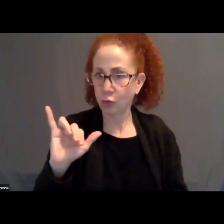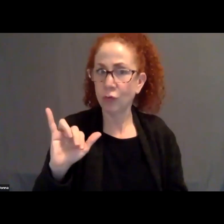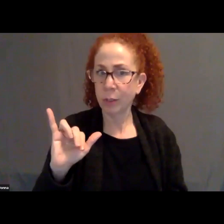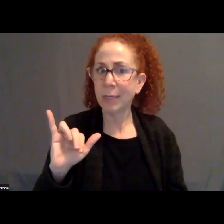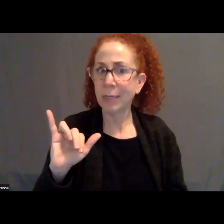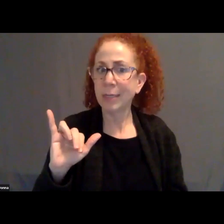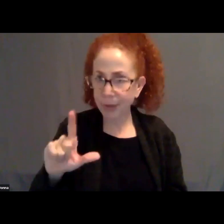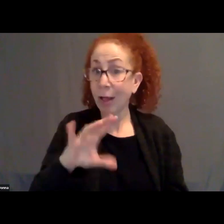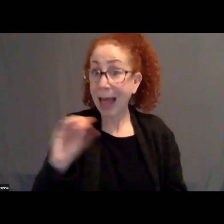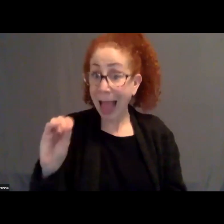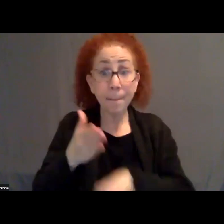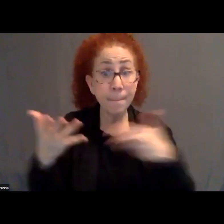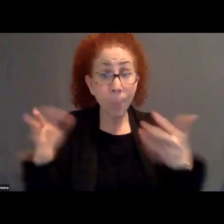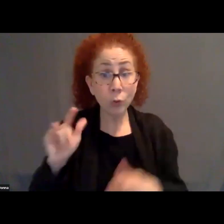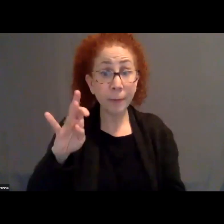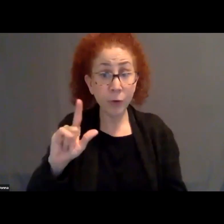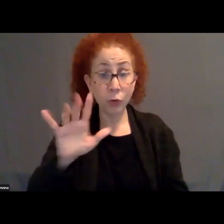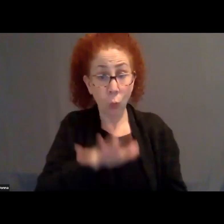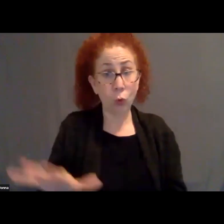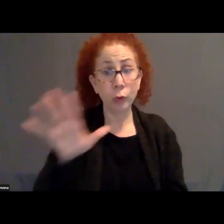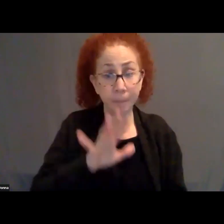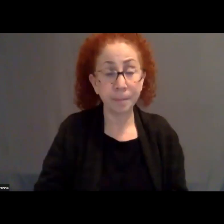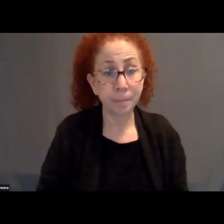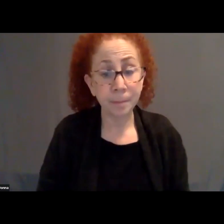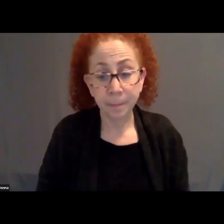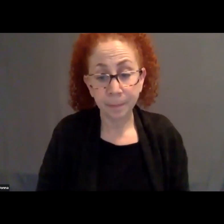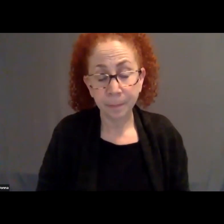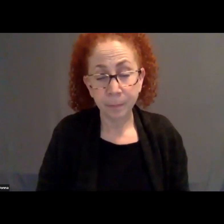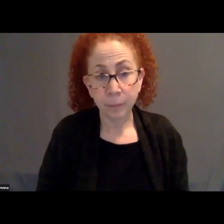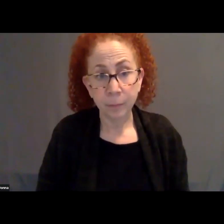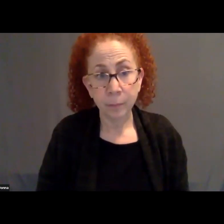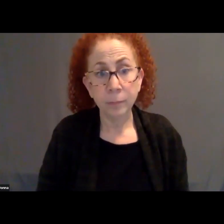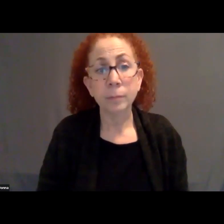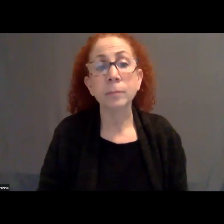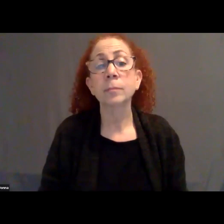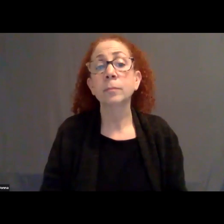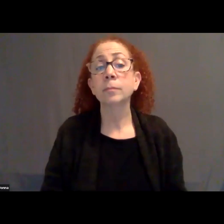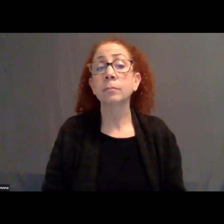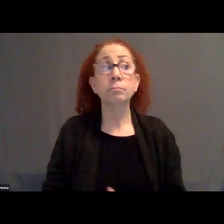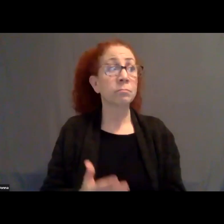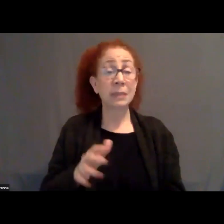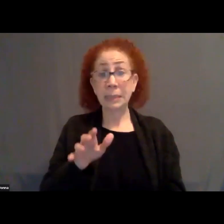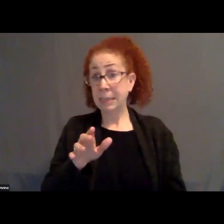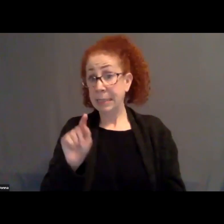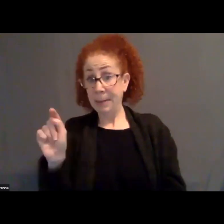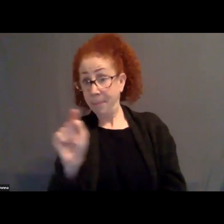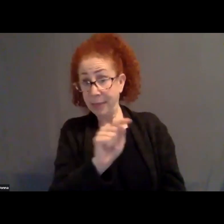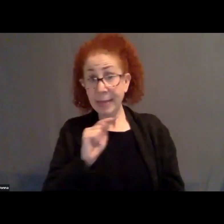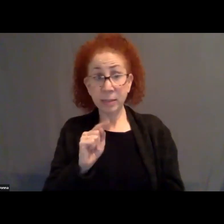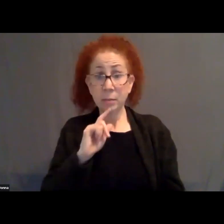and post-imperial world. In places swept up in the emancipationist currents